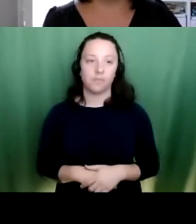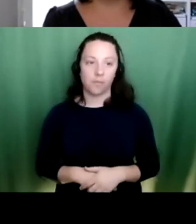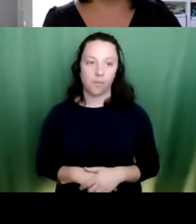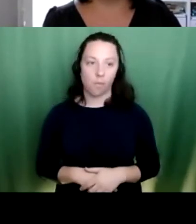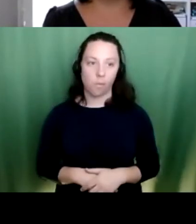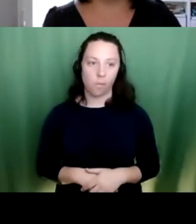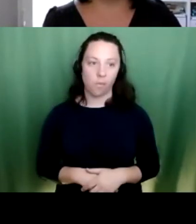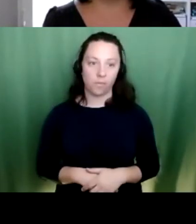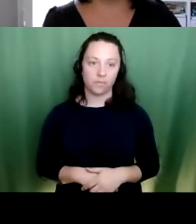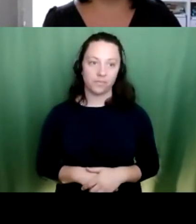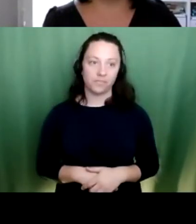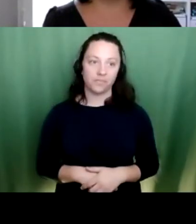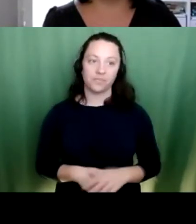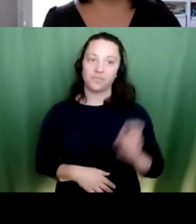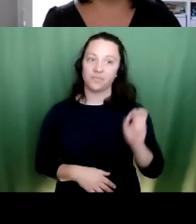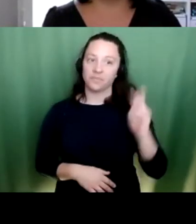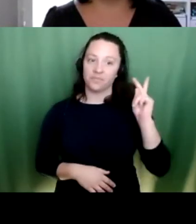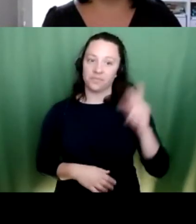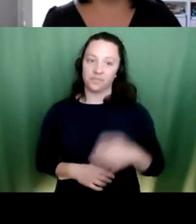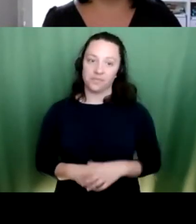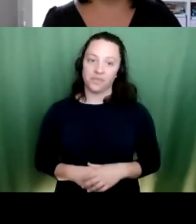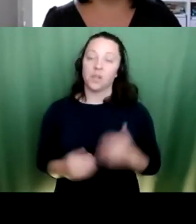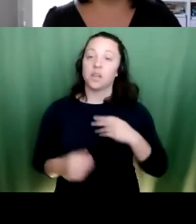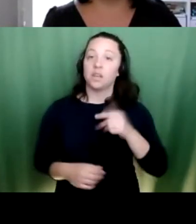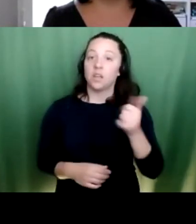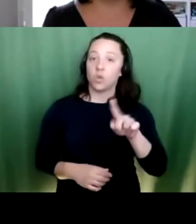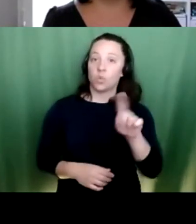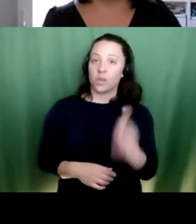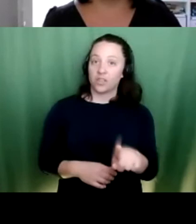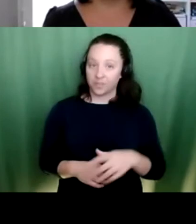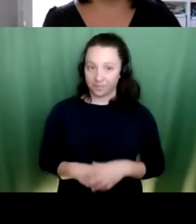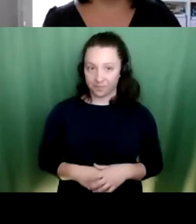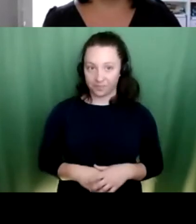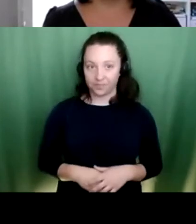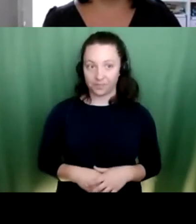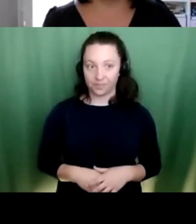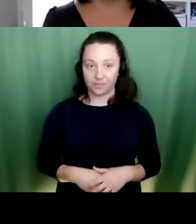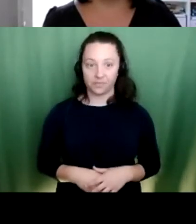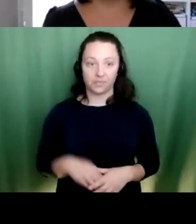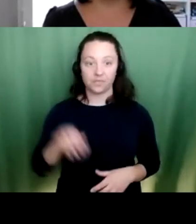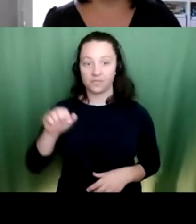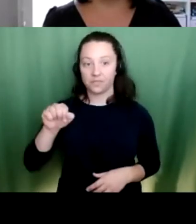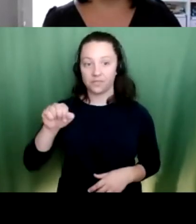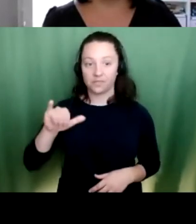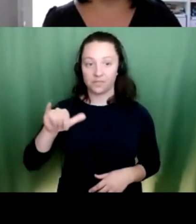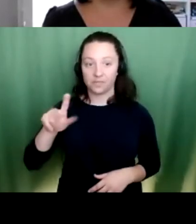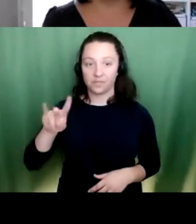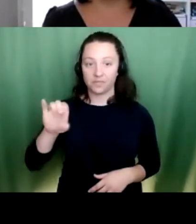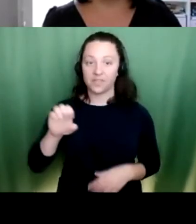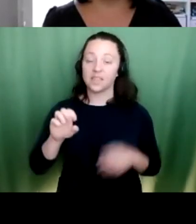Let's see. We have another specific question of Sylvie. Can you provide specific examples of how